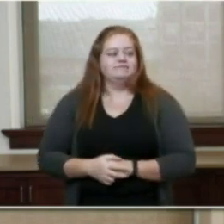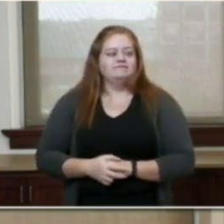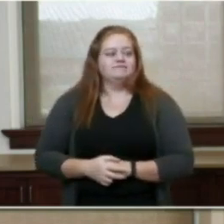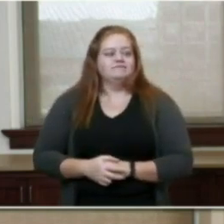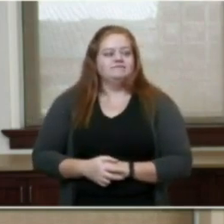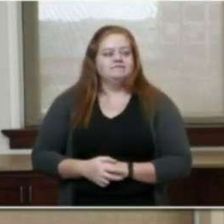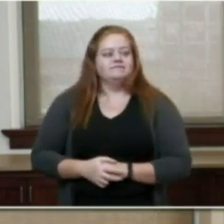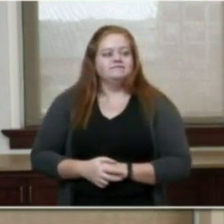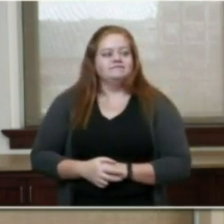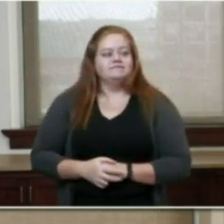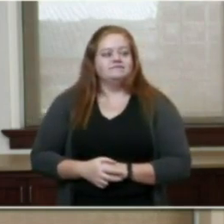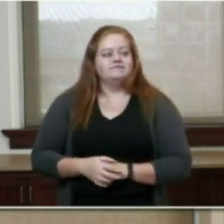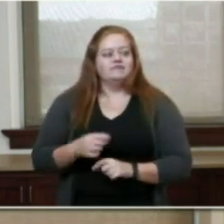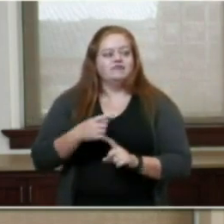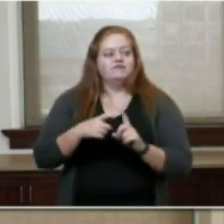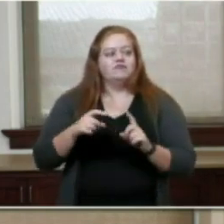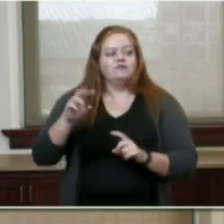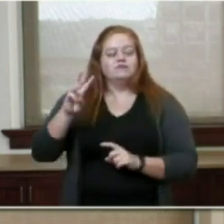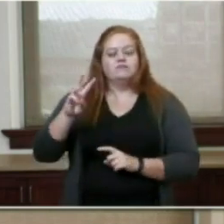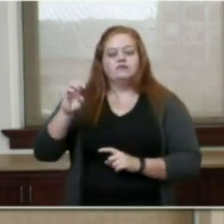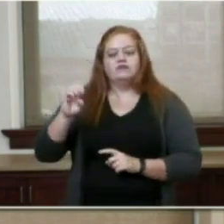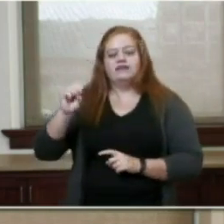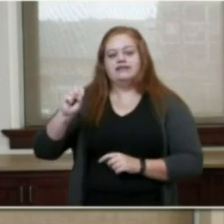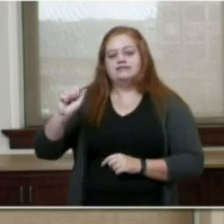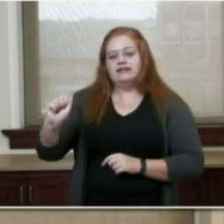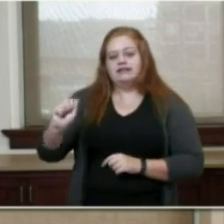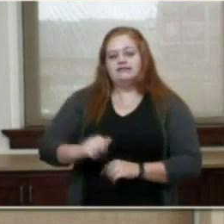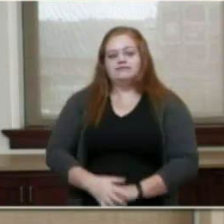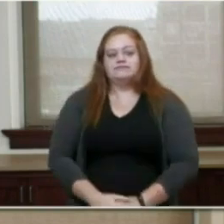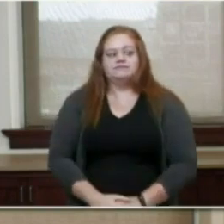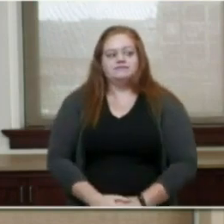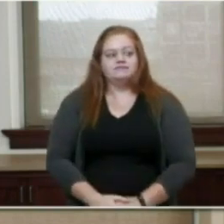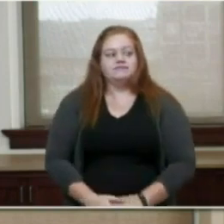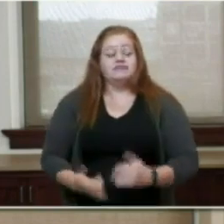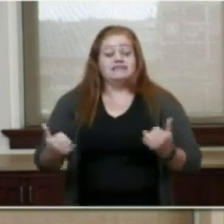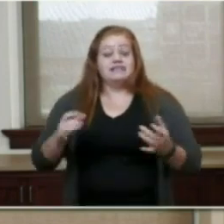This next question is from W. E. S. A. in today's release, the county reported